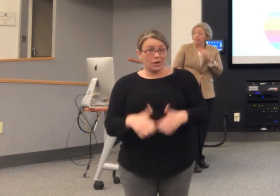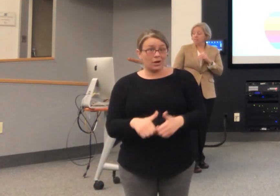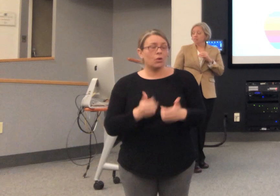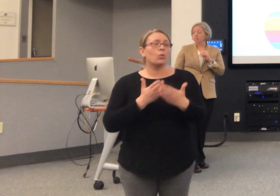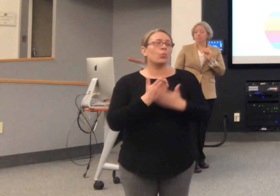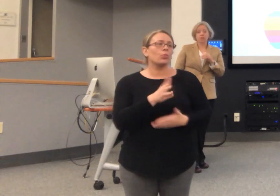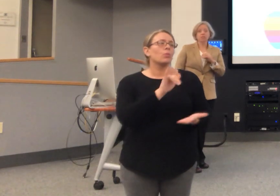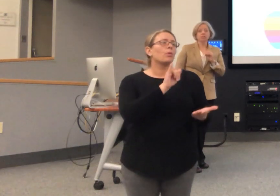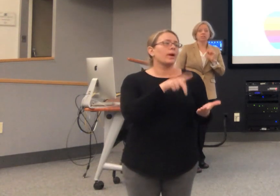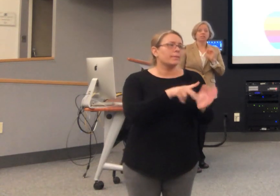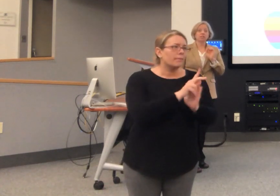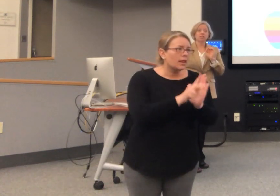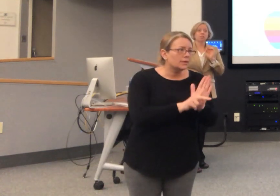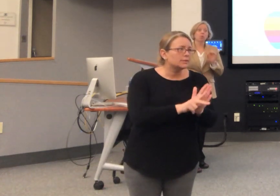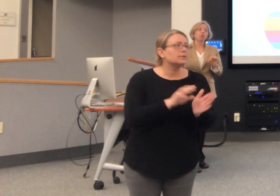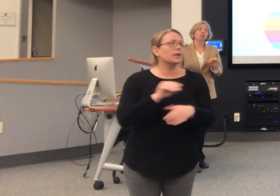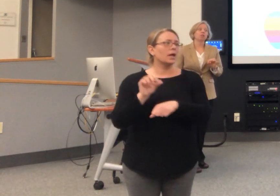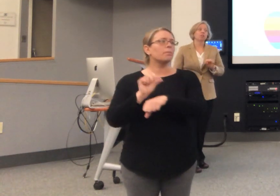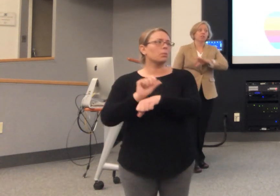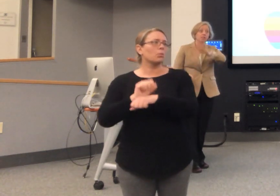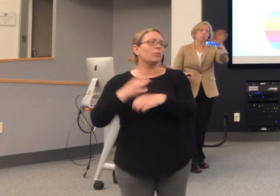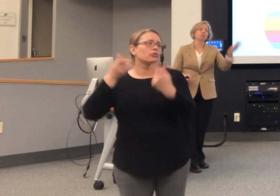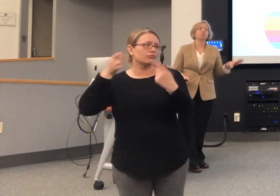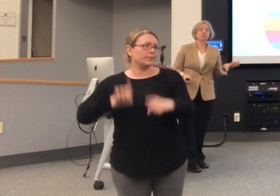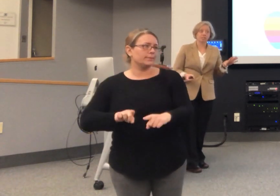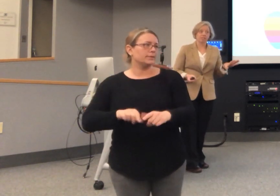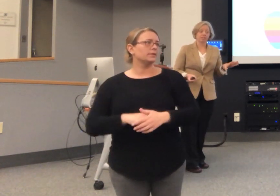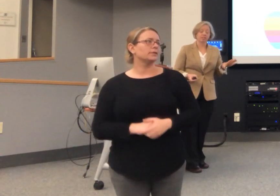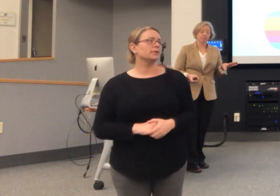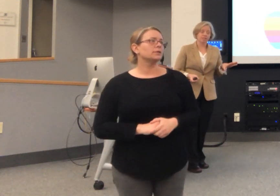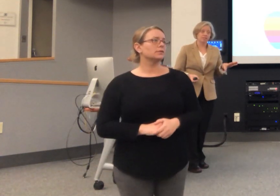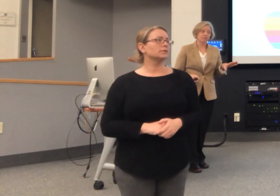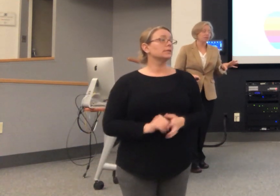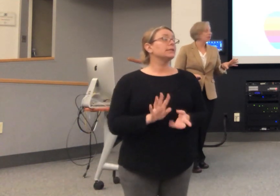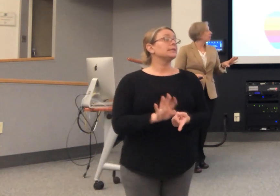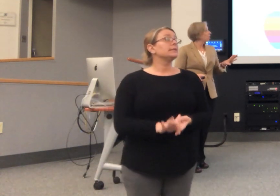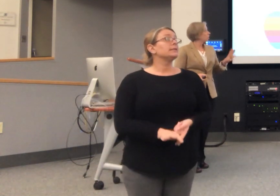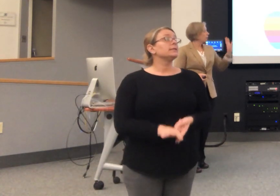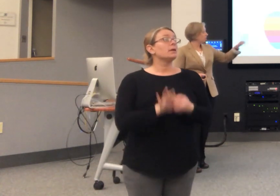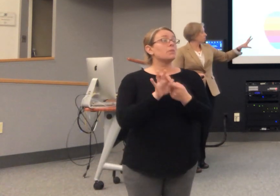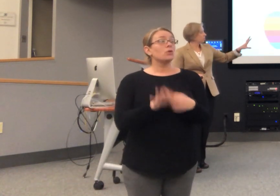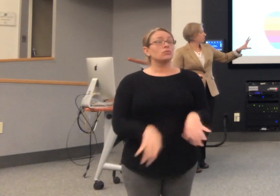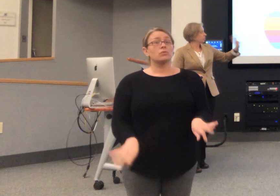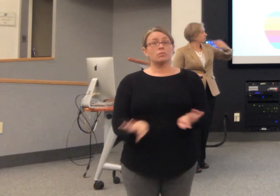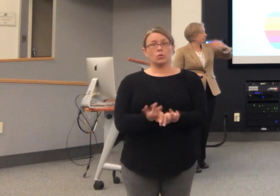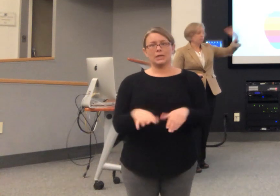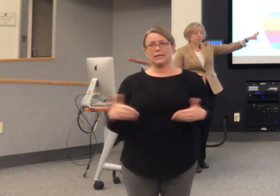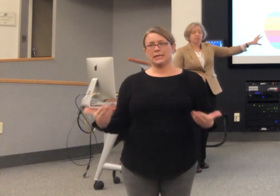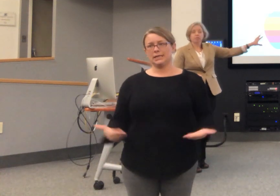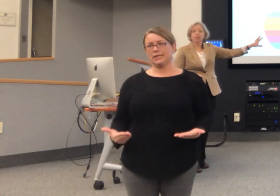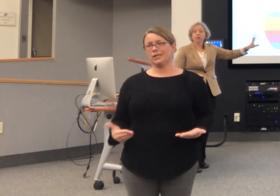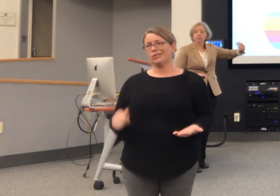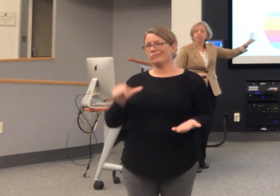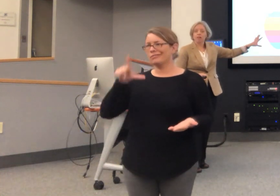And that's especially important in a university setting like this where we have professors like Professor MacDonald